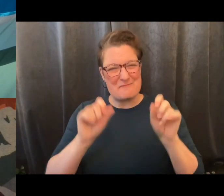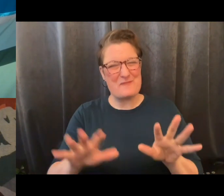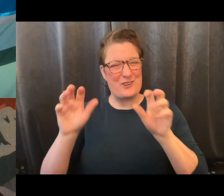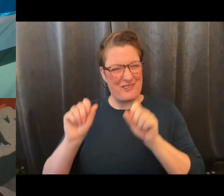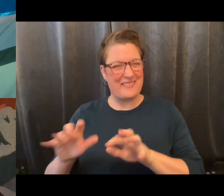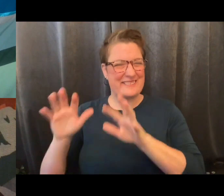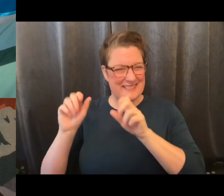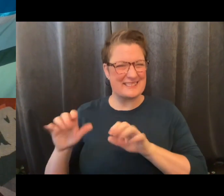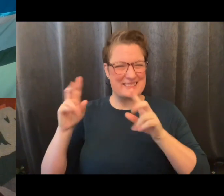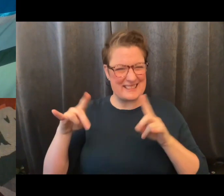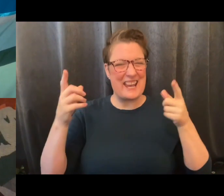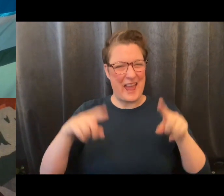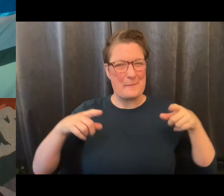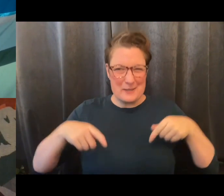our life and being alive in the year.